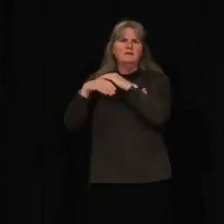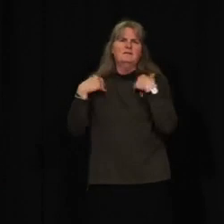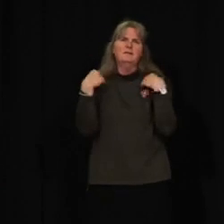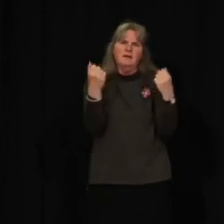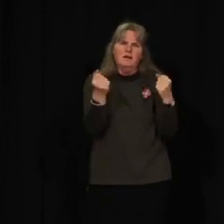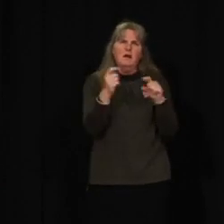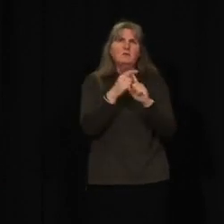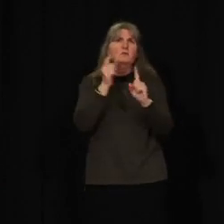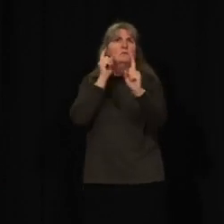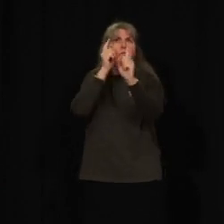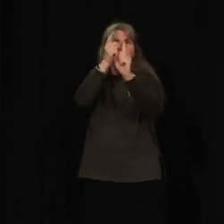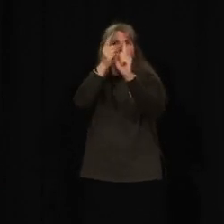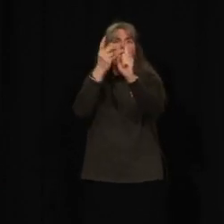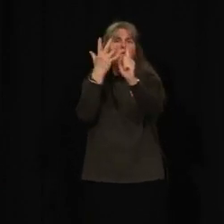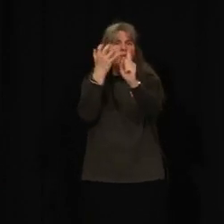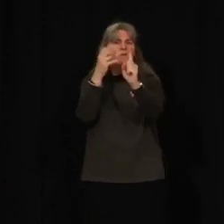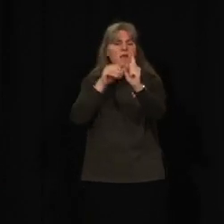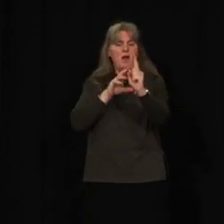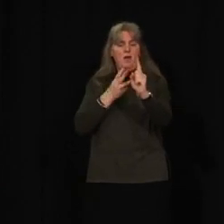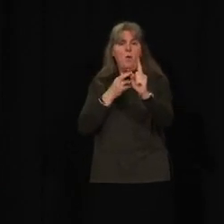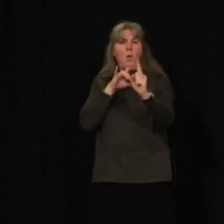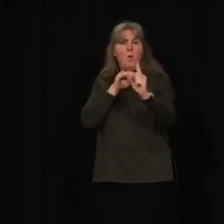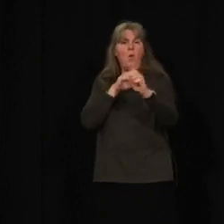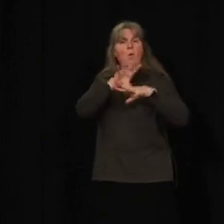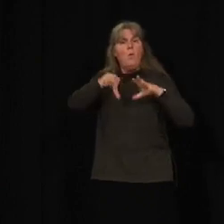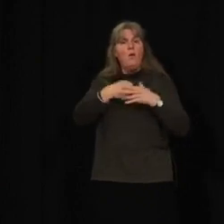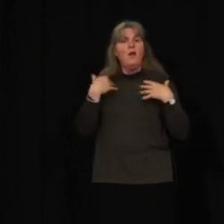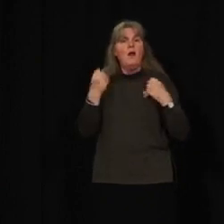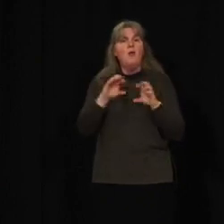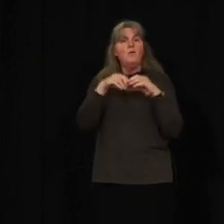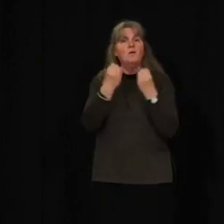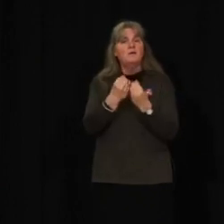coverage, to achieve our dream from the establishment of the World Health Organization in the